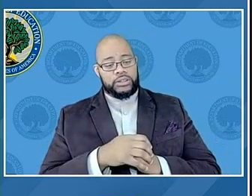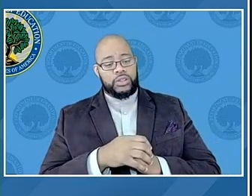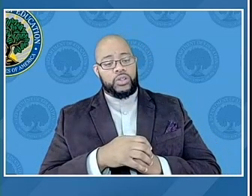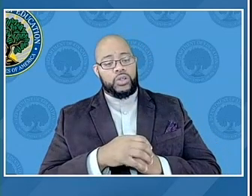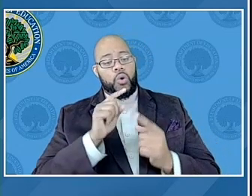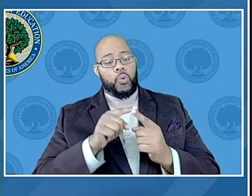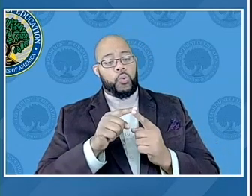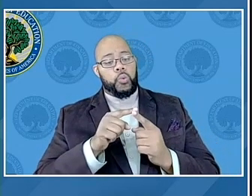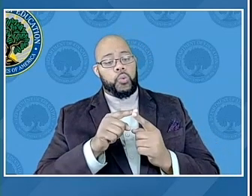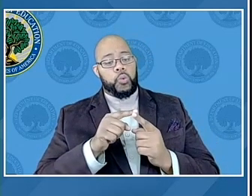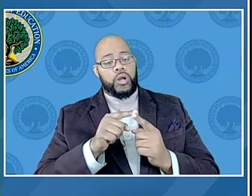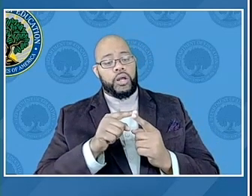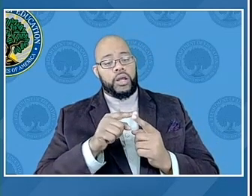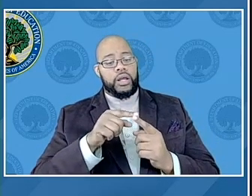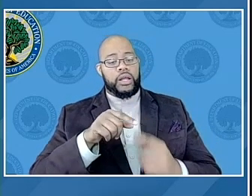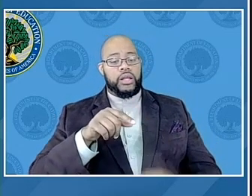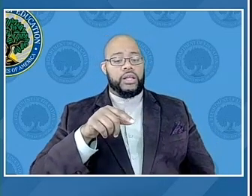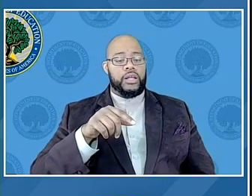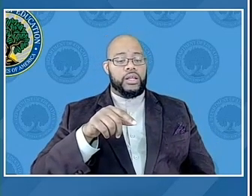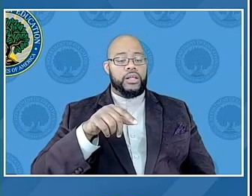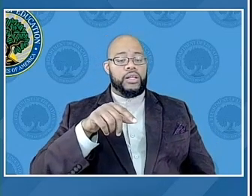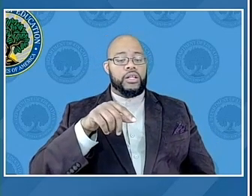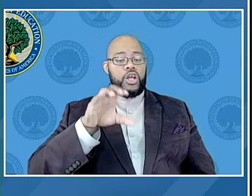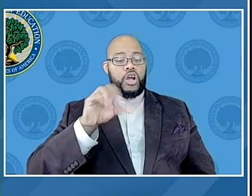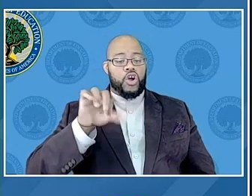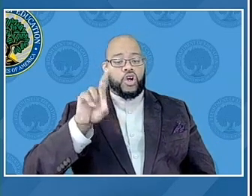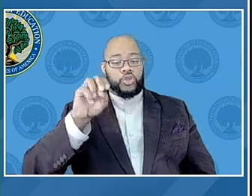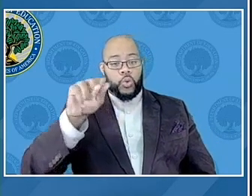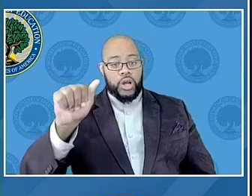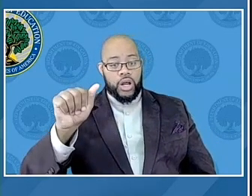Cardona settlement was announced, it was